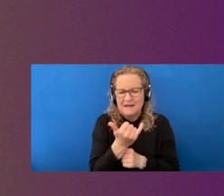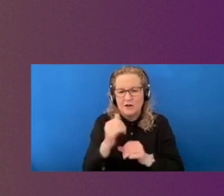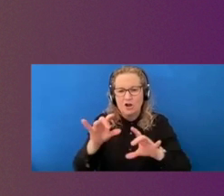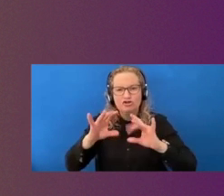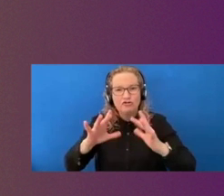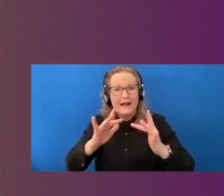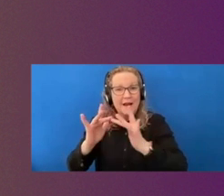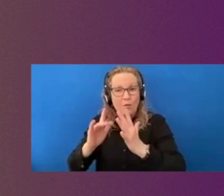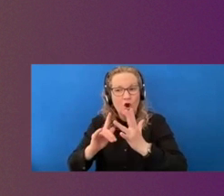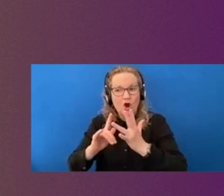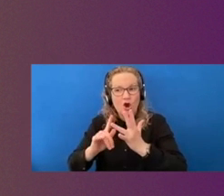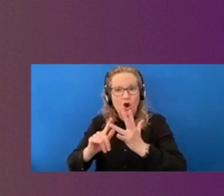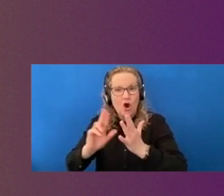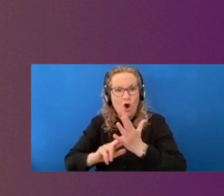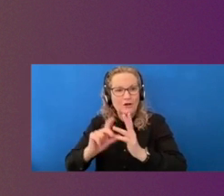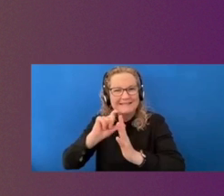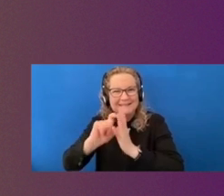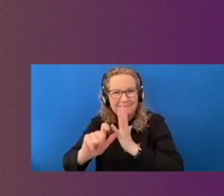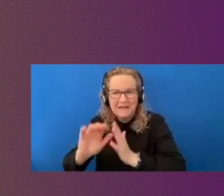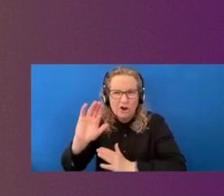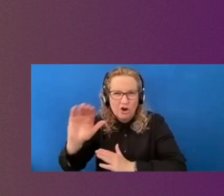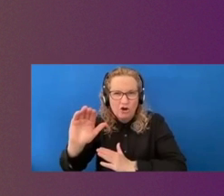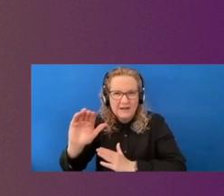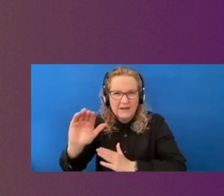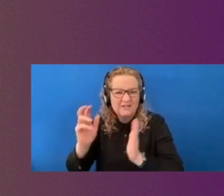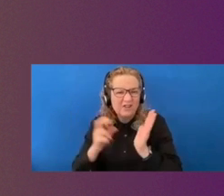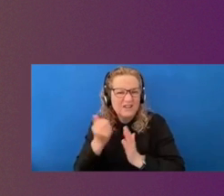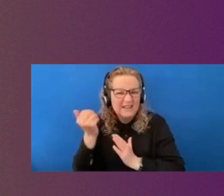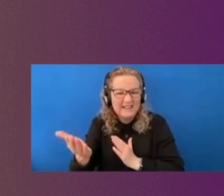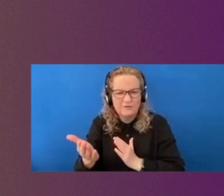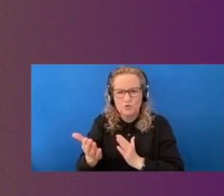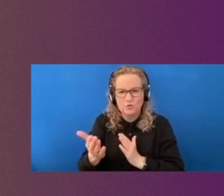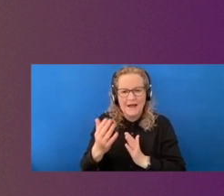to do like a workplace adjustment assessment or a program like that just to put in place